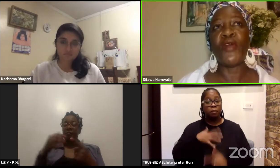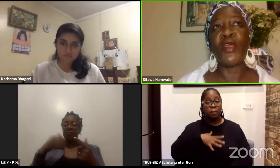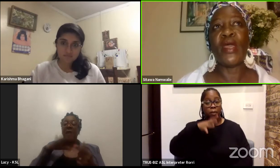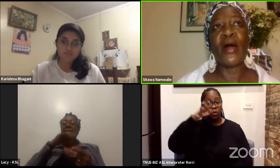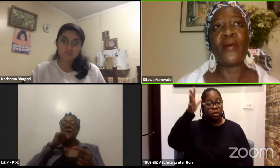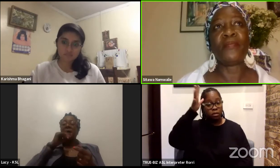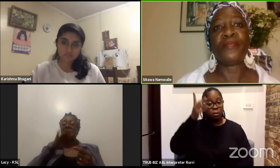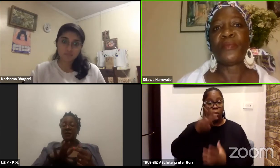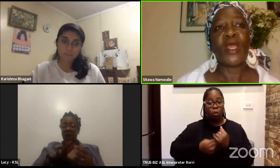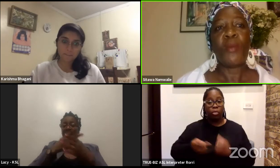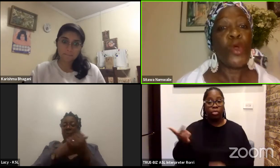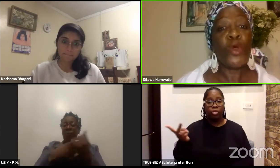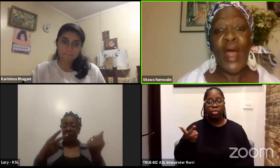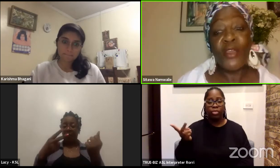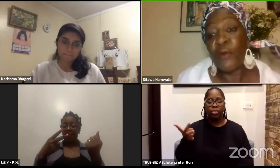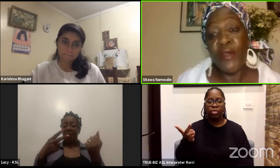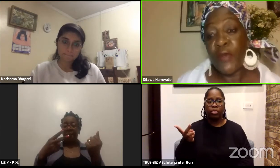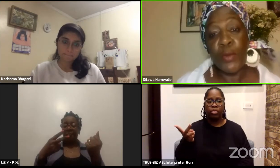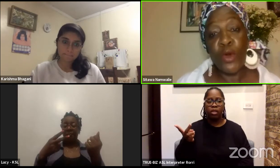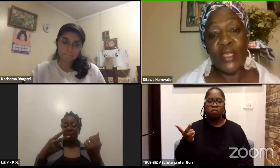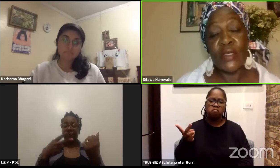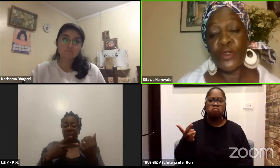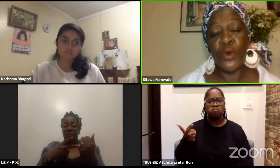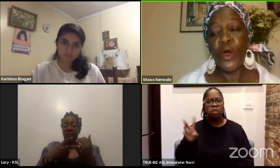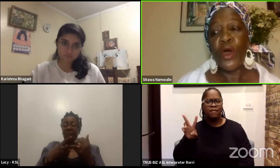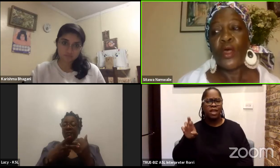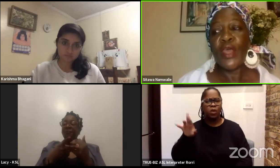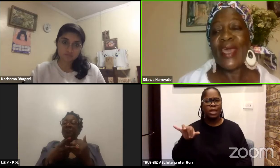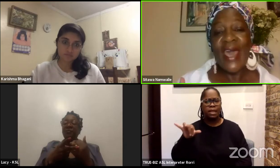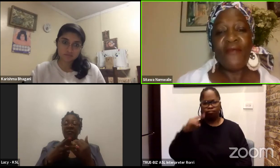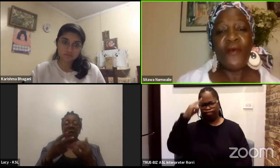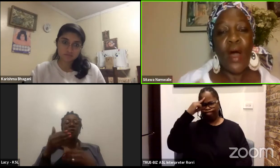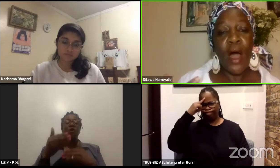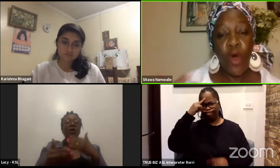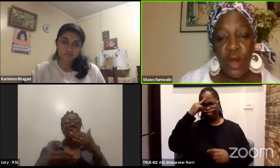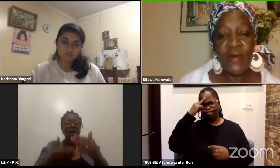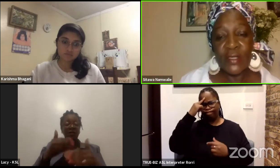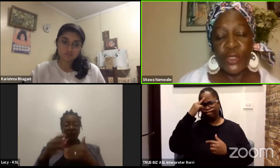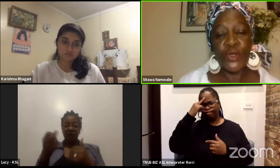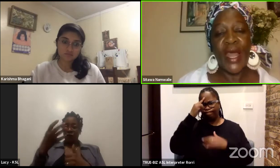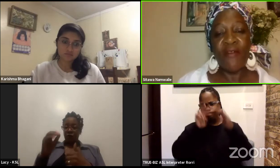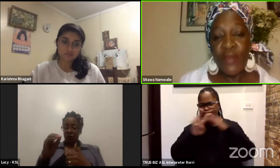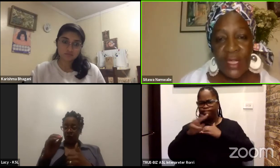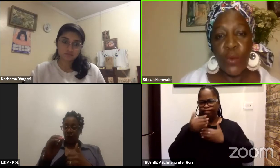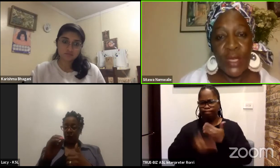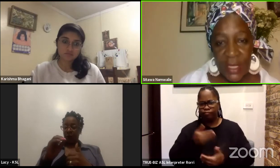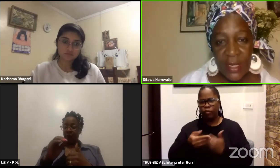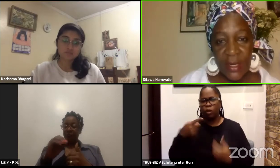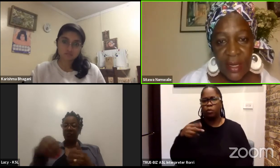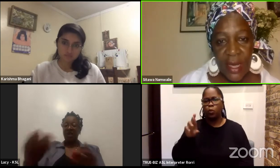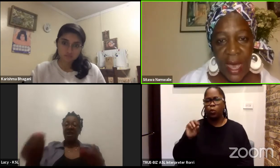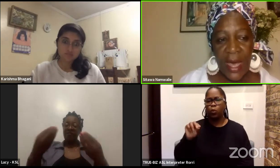were very, very progressive, so they gave all of us children everything that we needed,